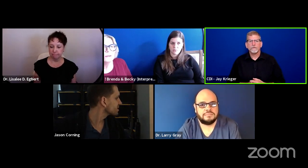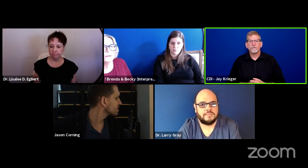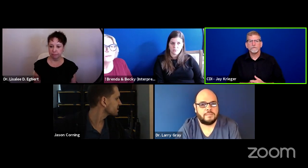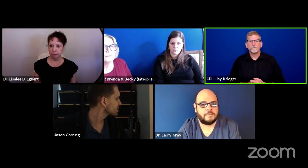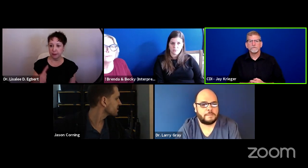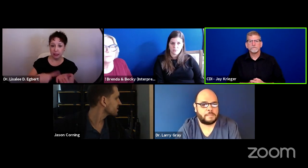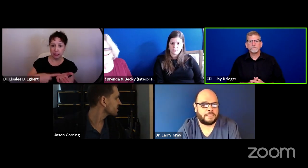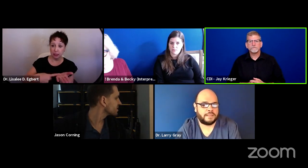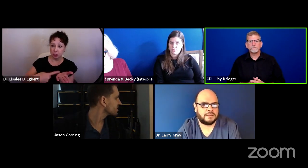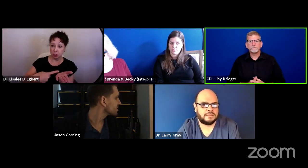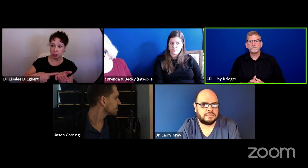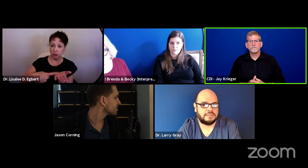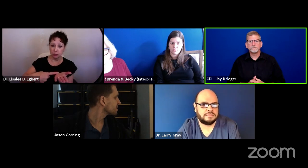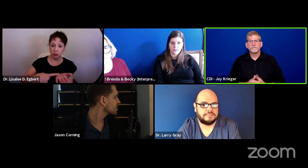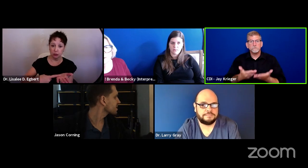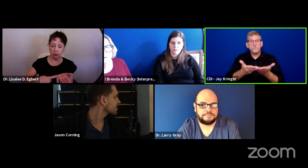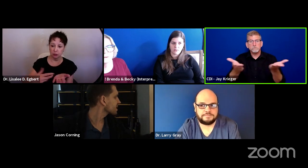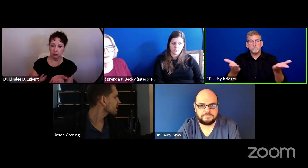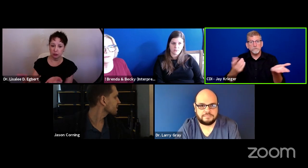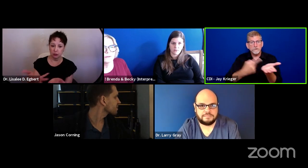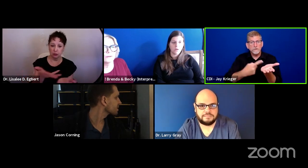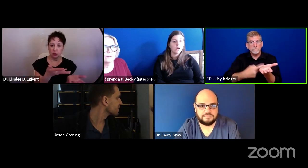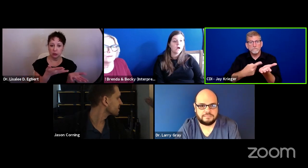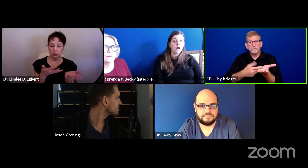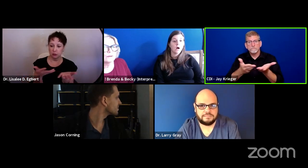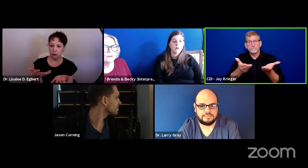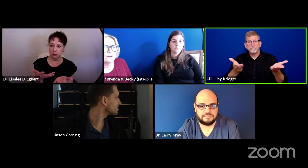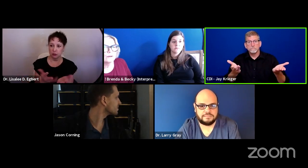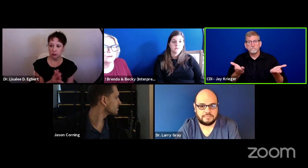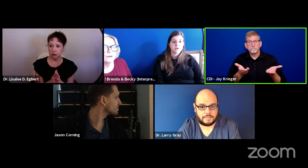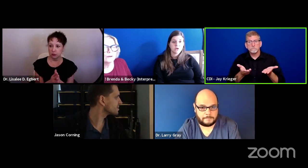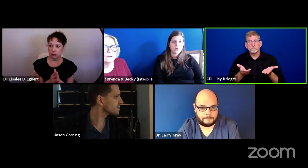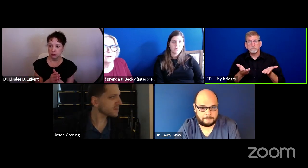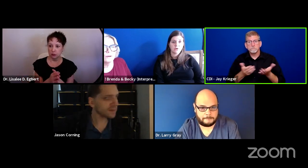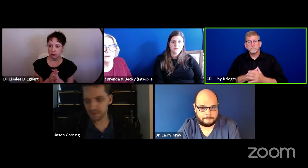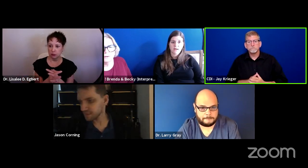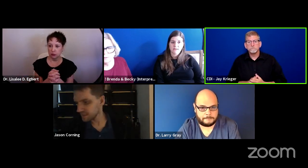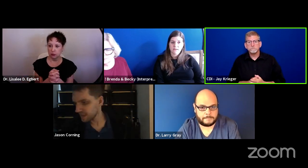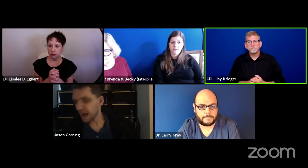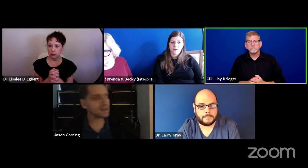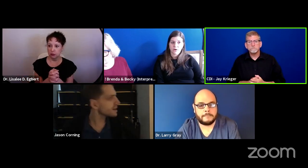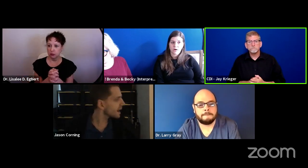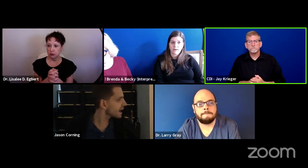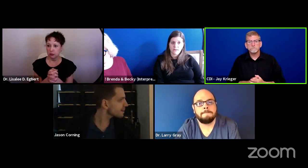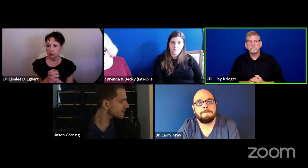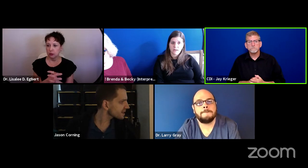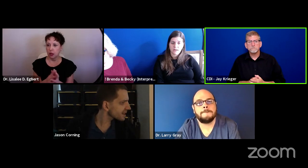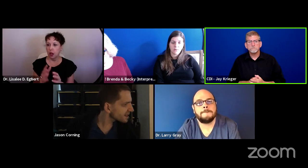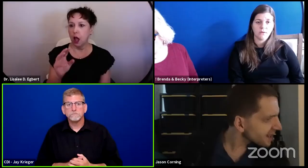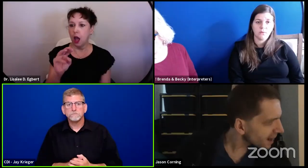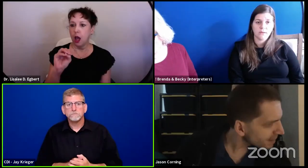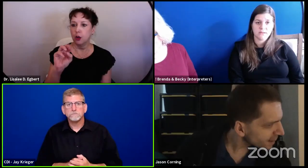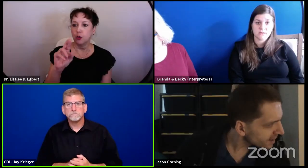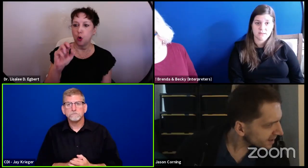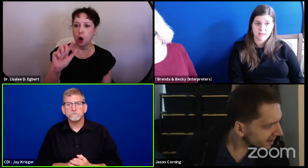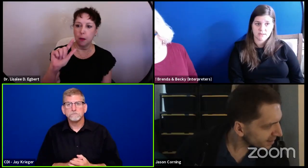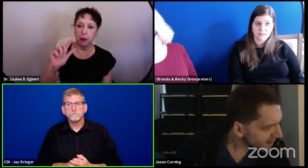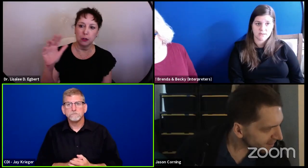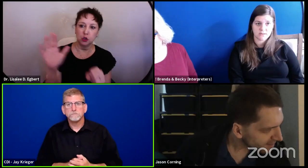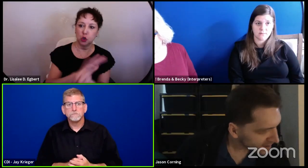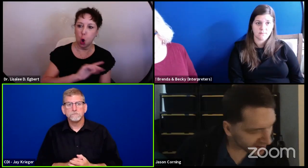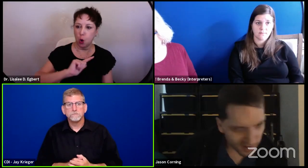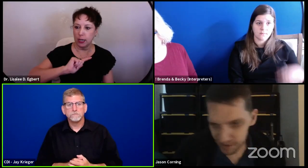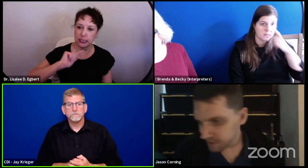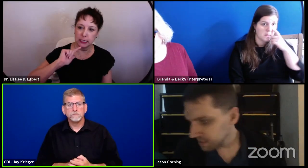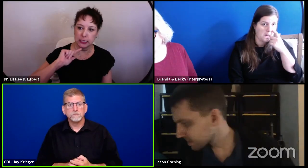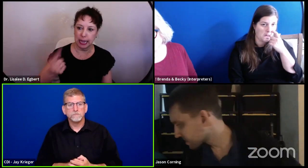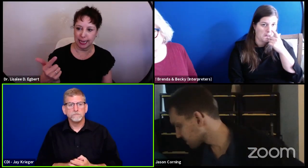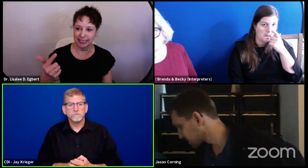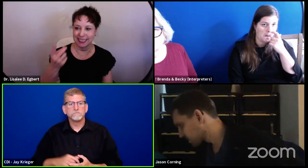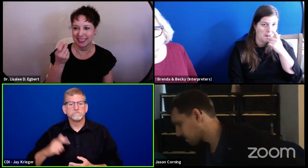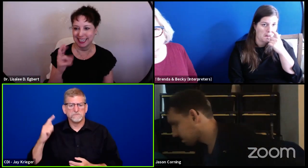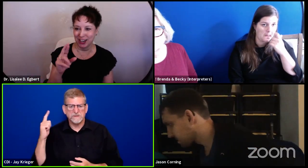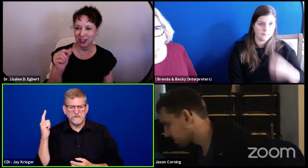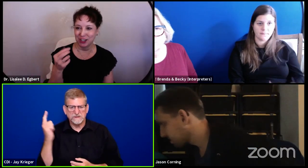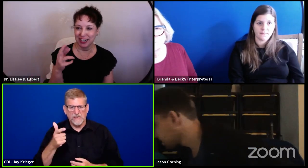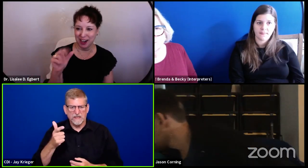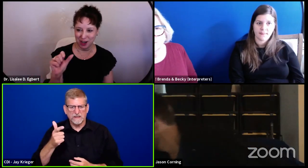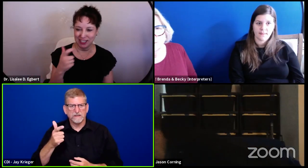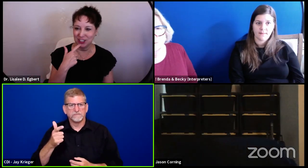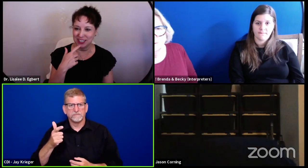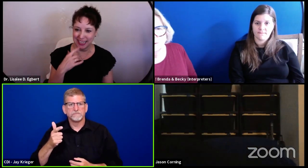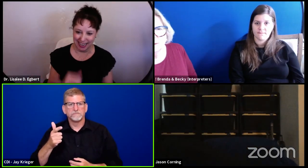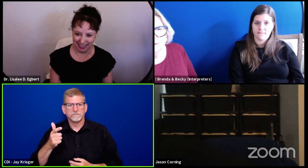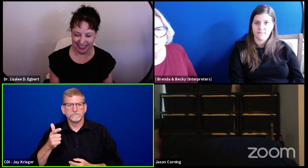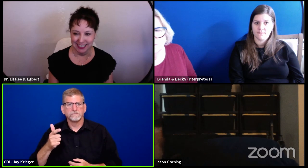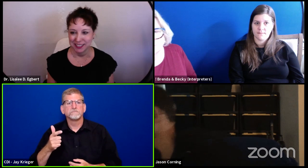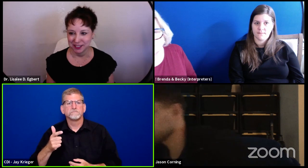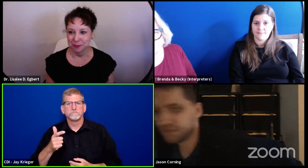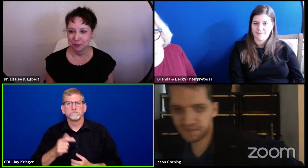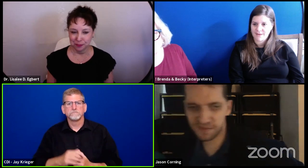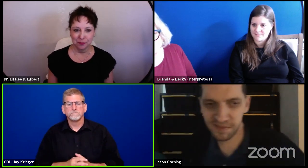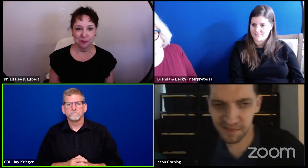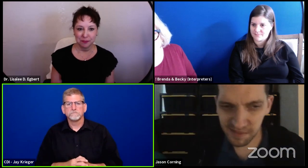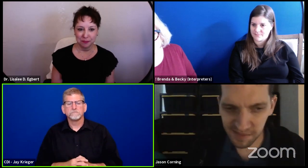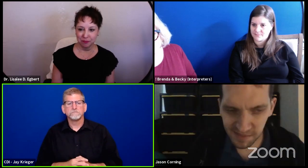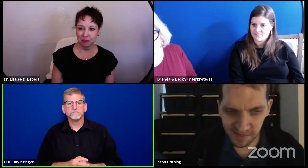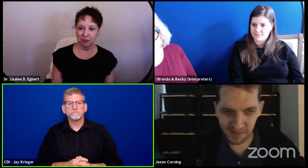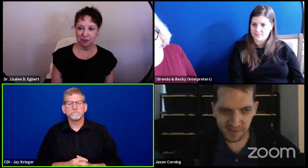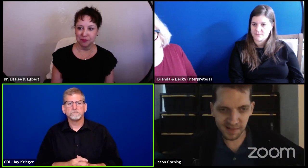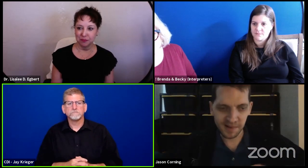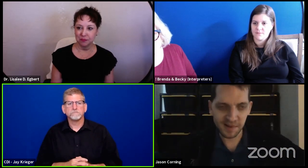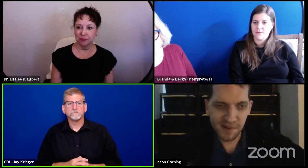Would anyone like to discuss this?